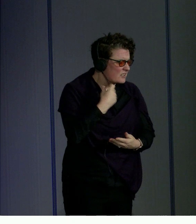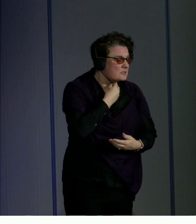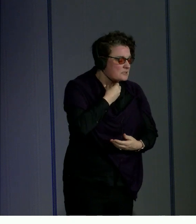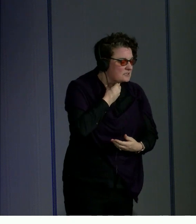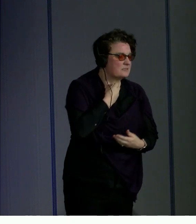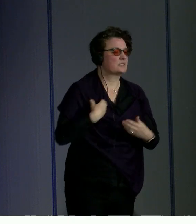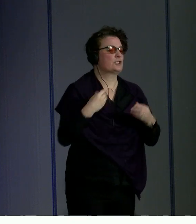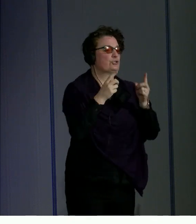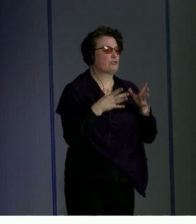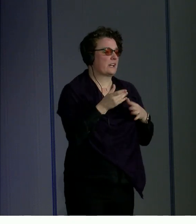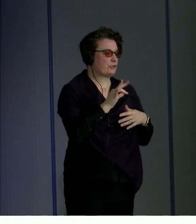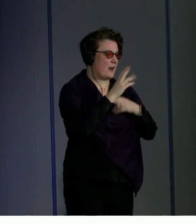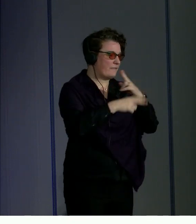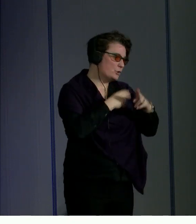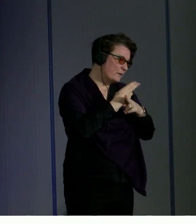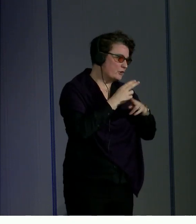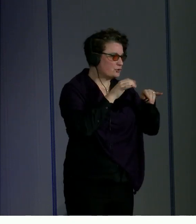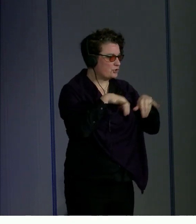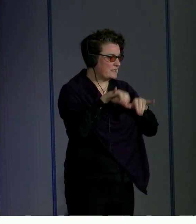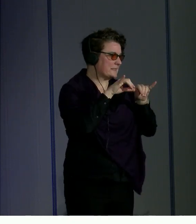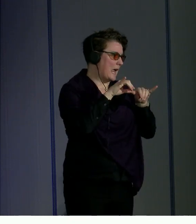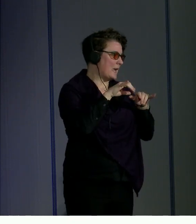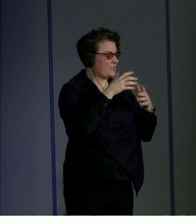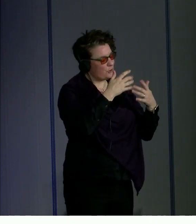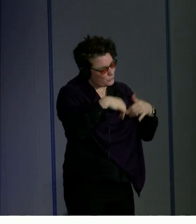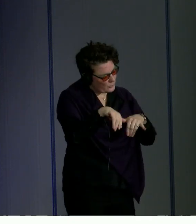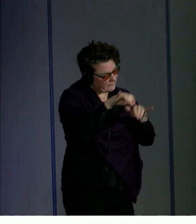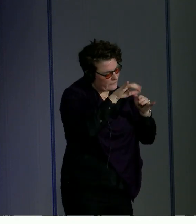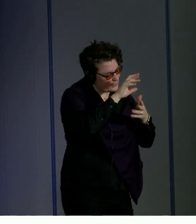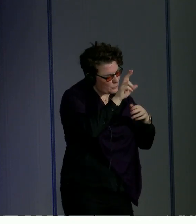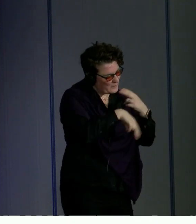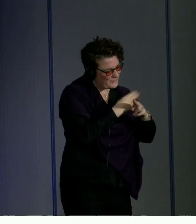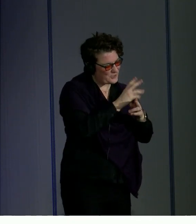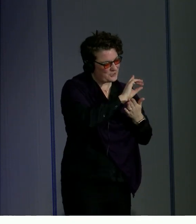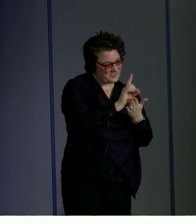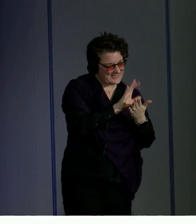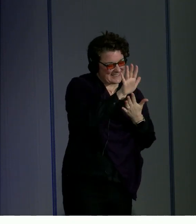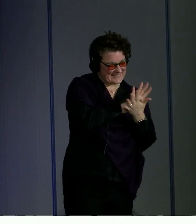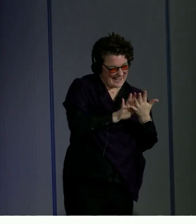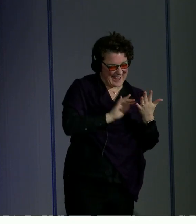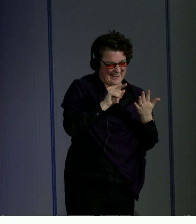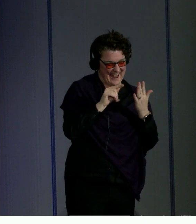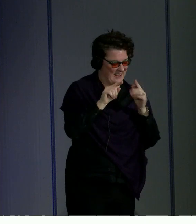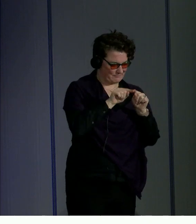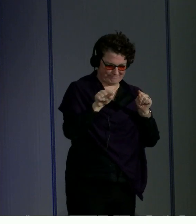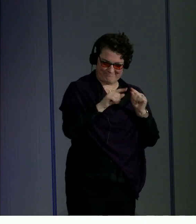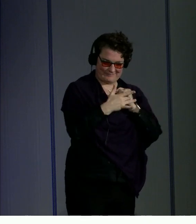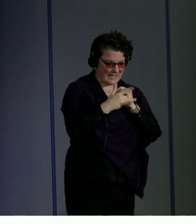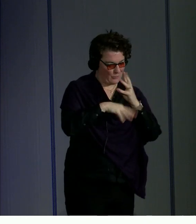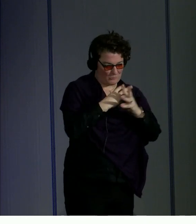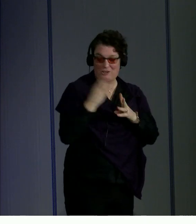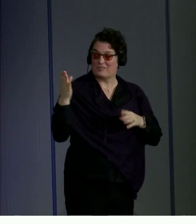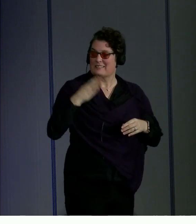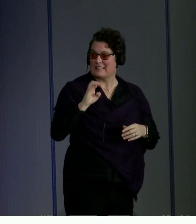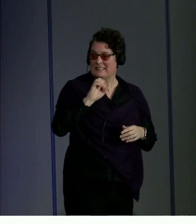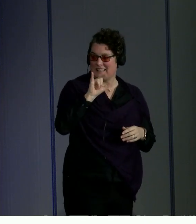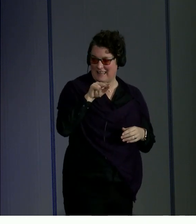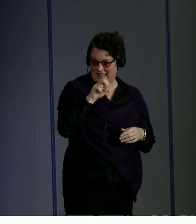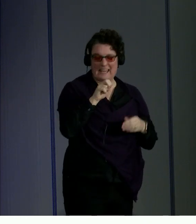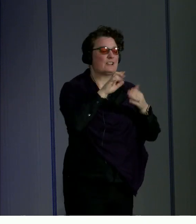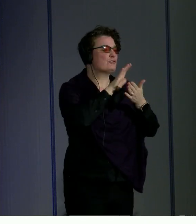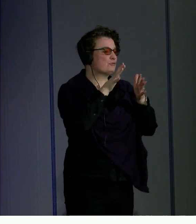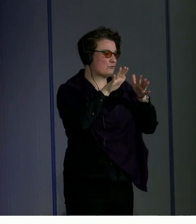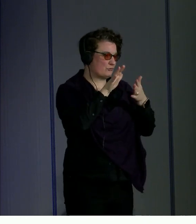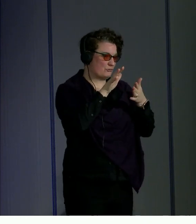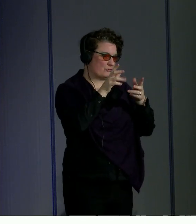of Universal Design and ICT at tech world. >> ELAINE OBER: I'm Elaine Ober. Director